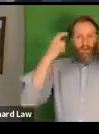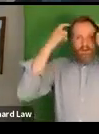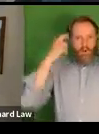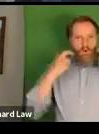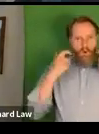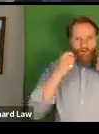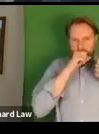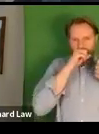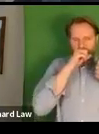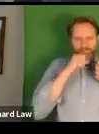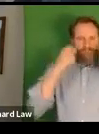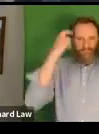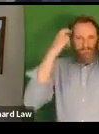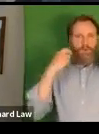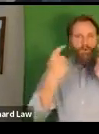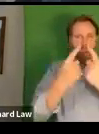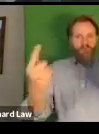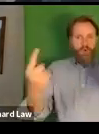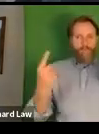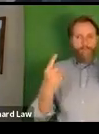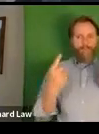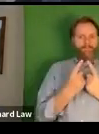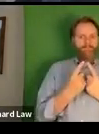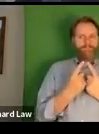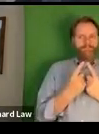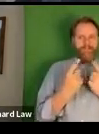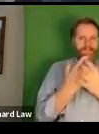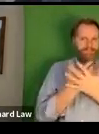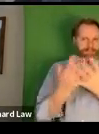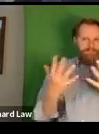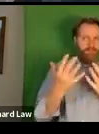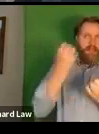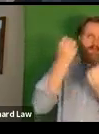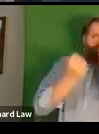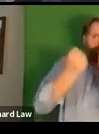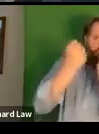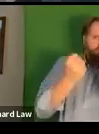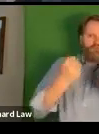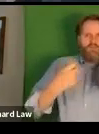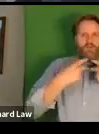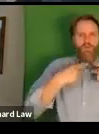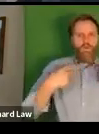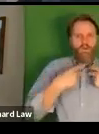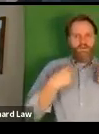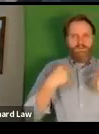distancing given the amount of different people involved in courtrooms and I'm